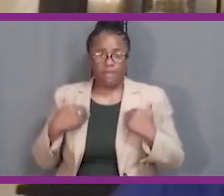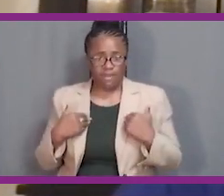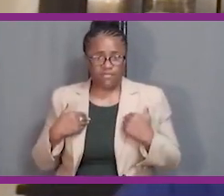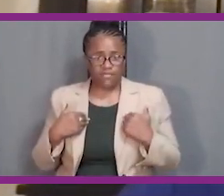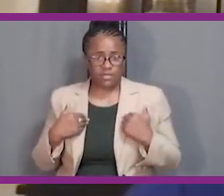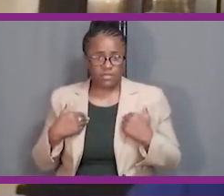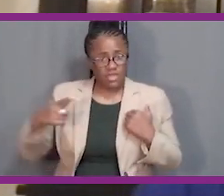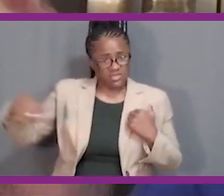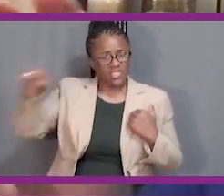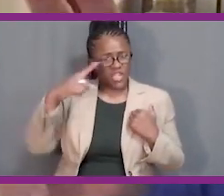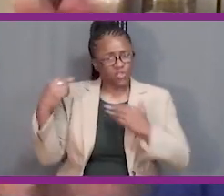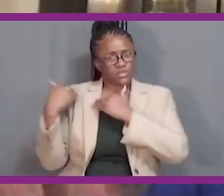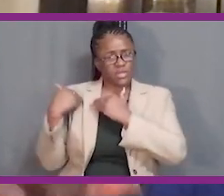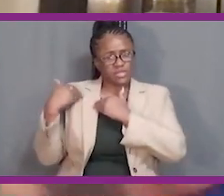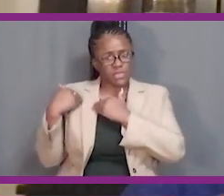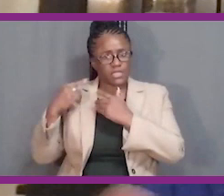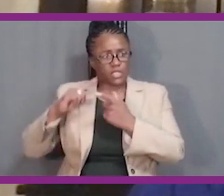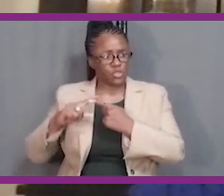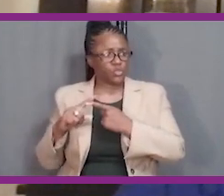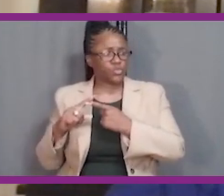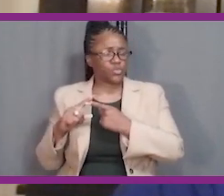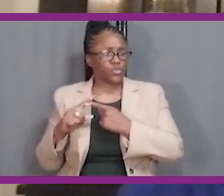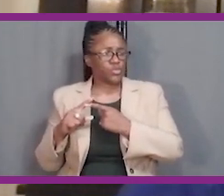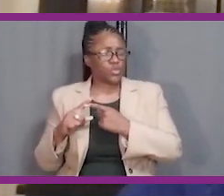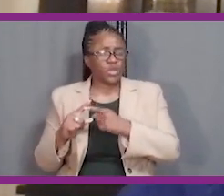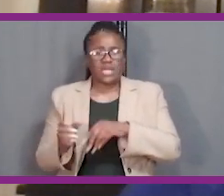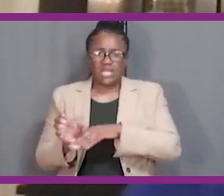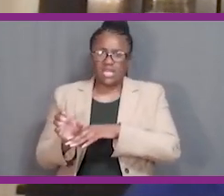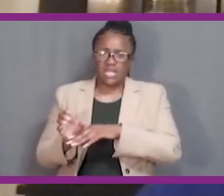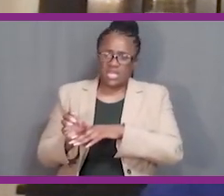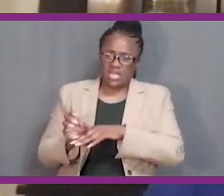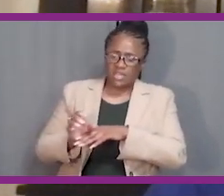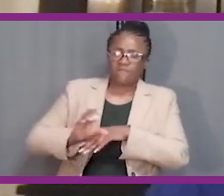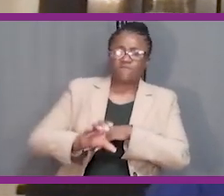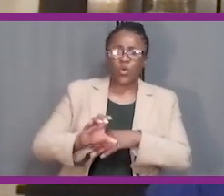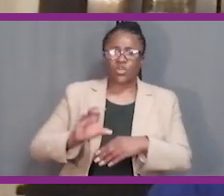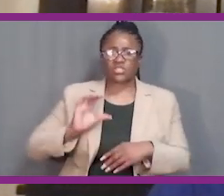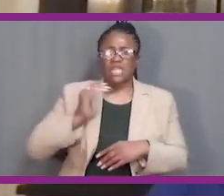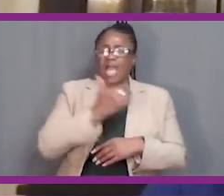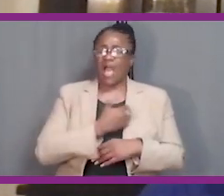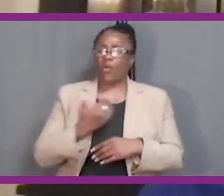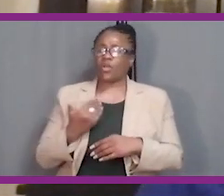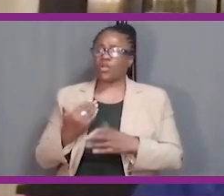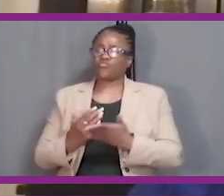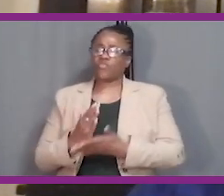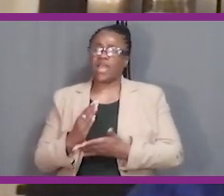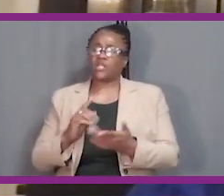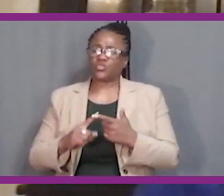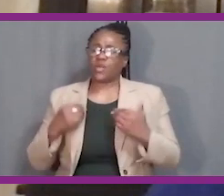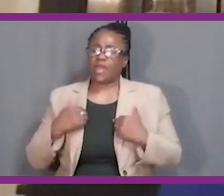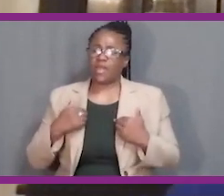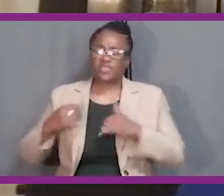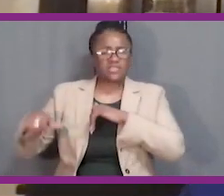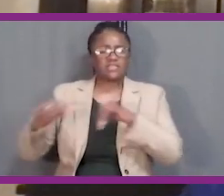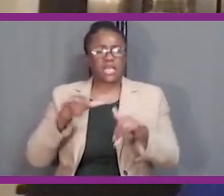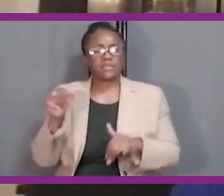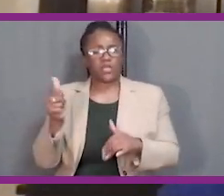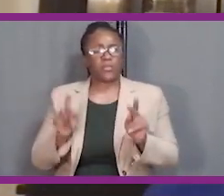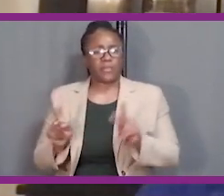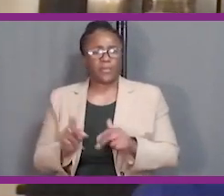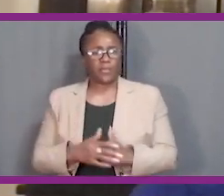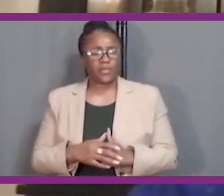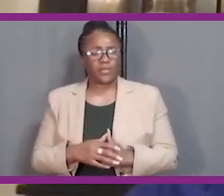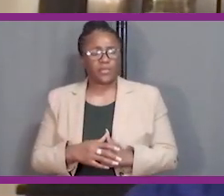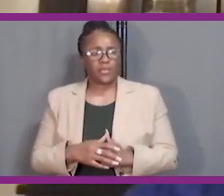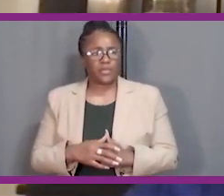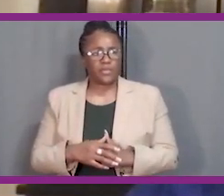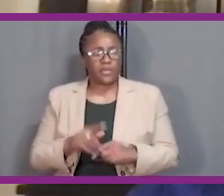our right to have what everybody else has. And hard as we've worked over a very, very long time,